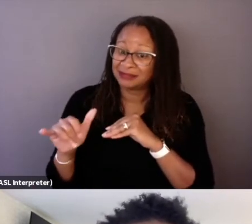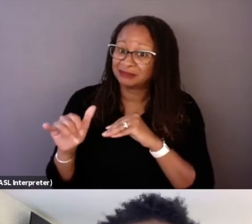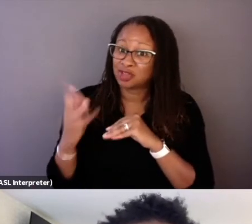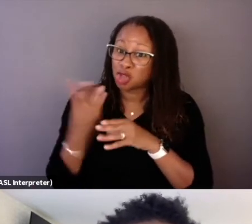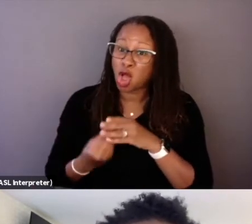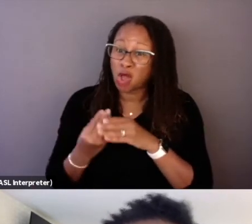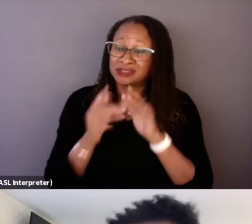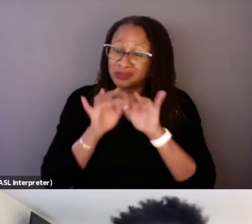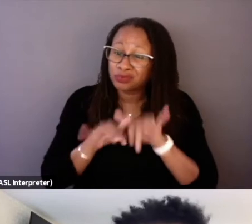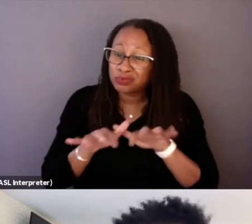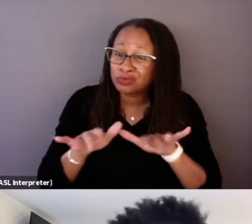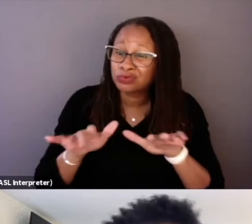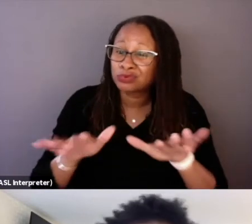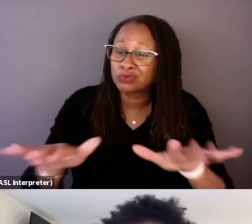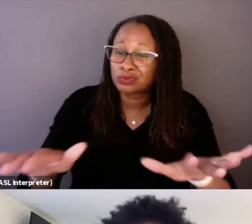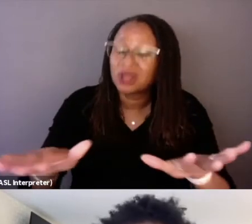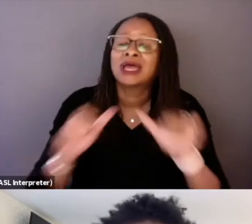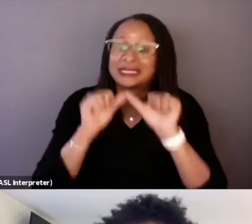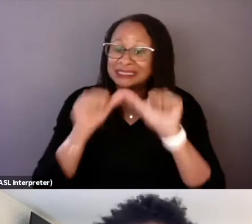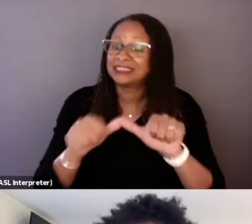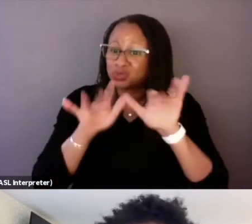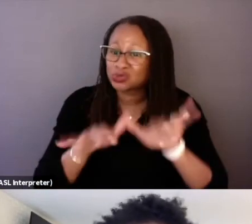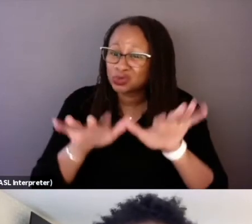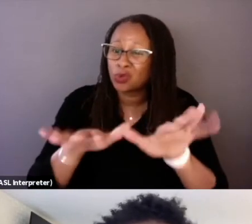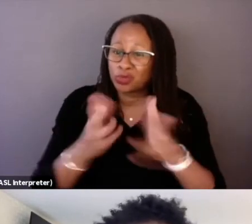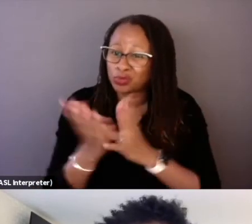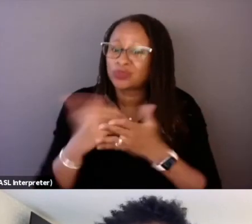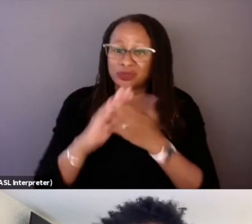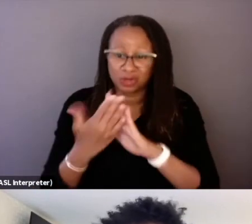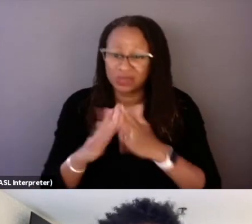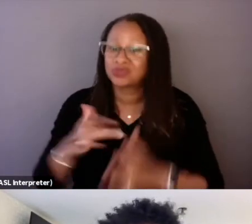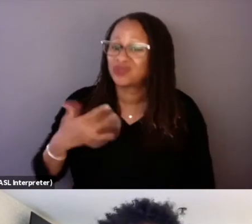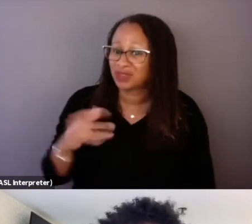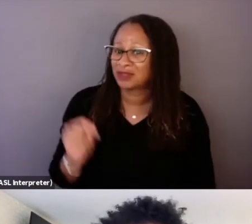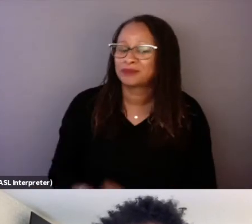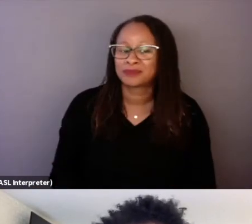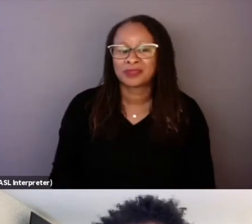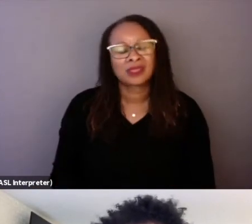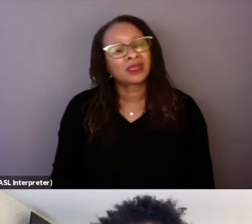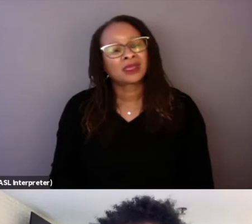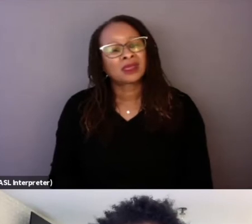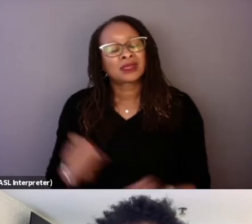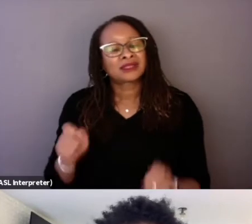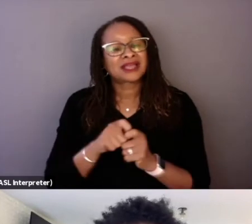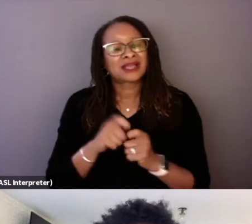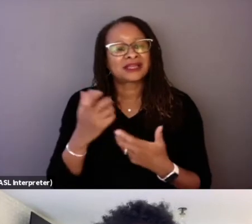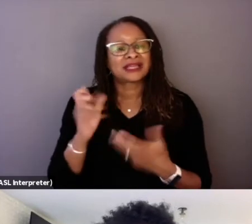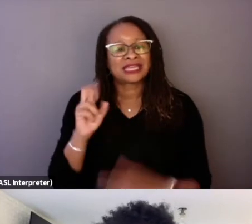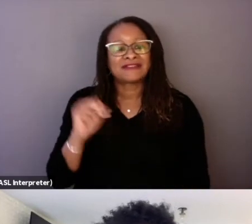you know, and continue to be. You know, continue. Exactly. Well, I mean, even in some of the sequences,